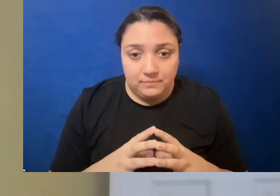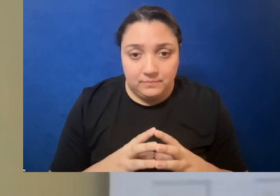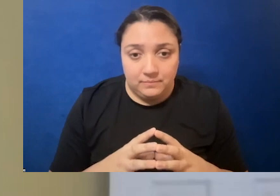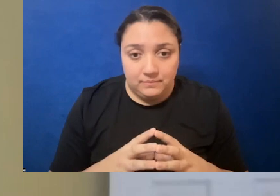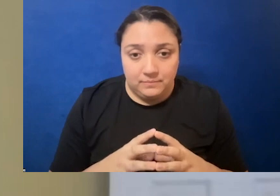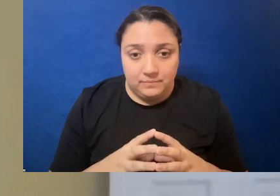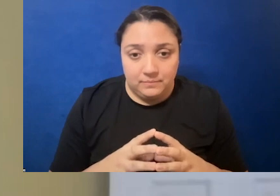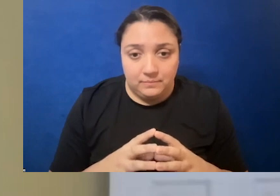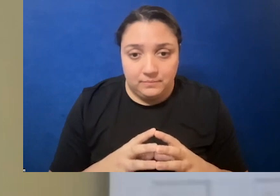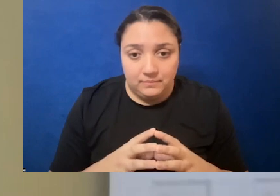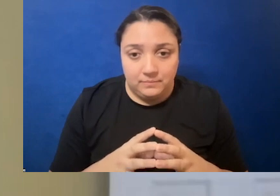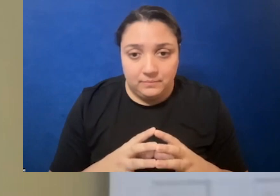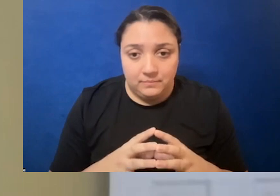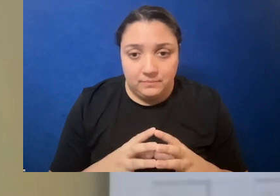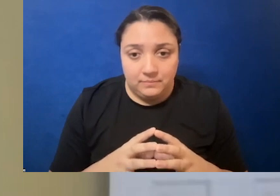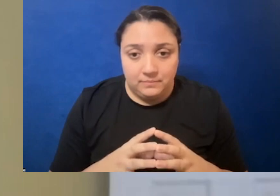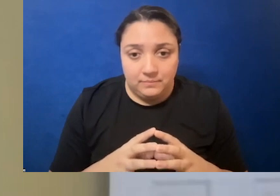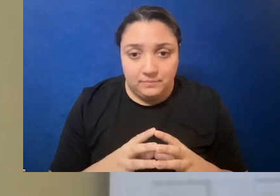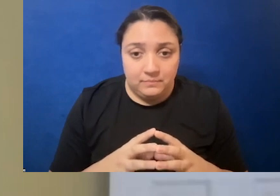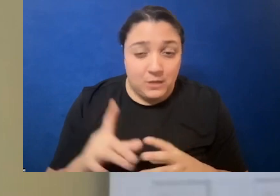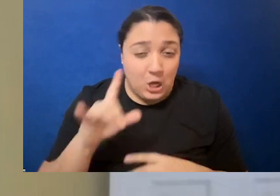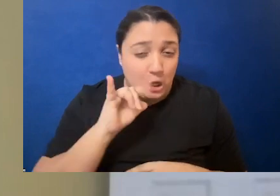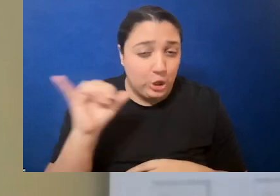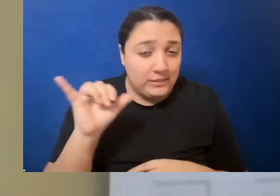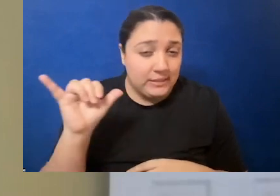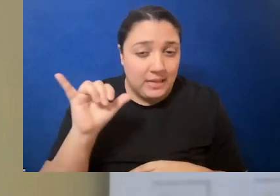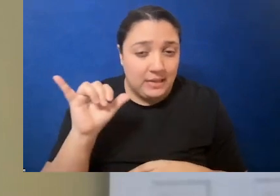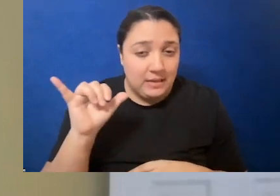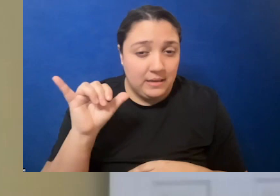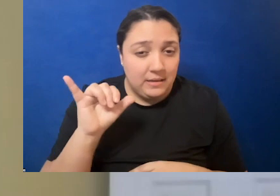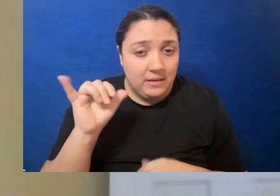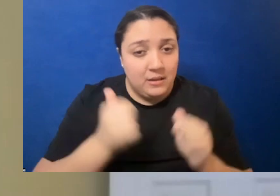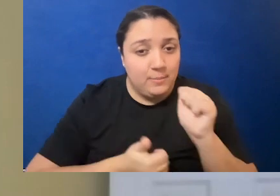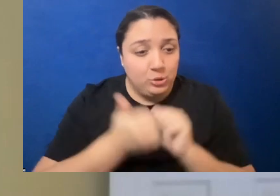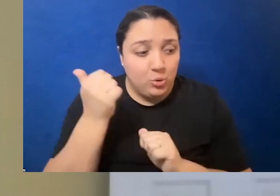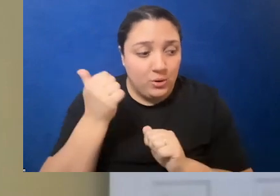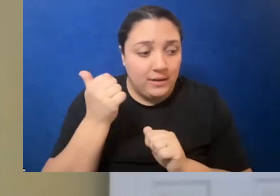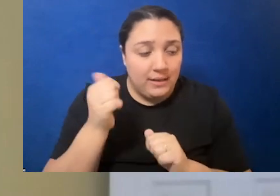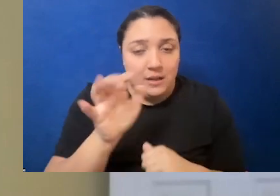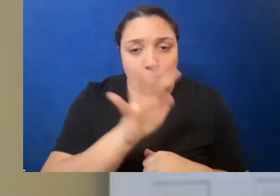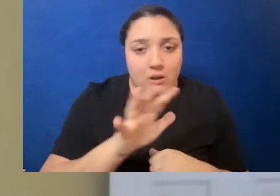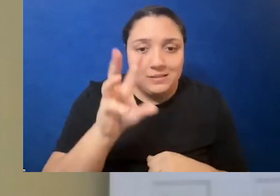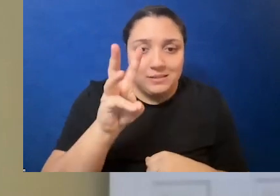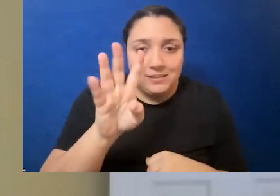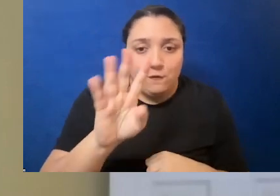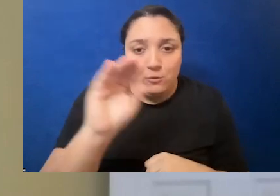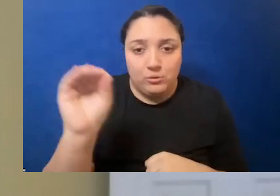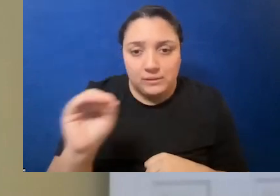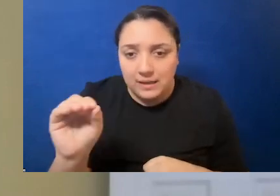OTHER THAN ANXIETY?